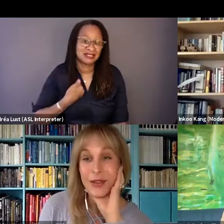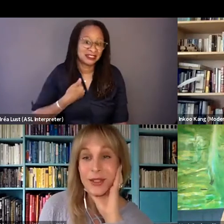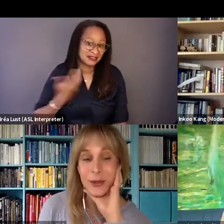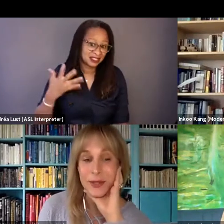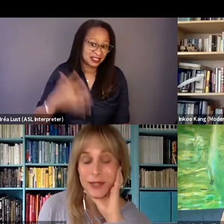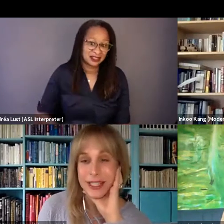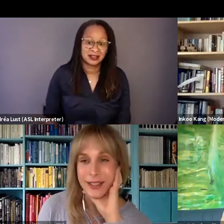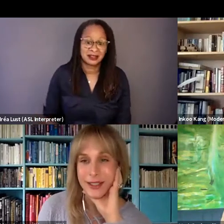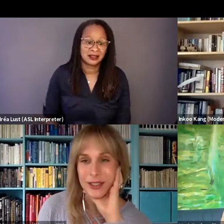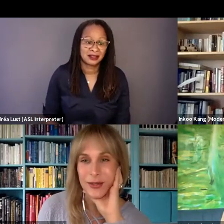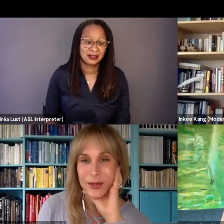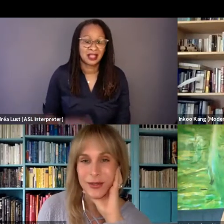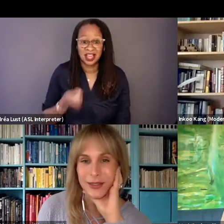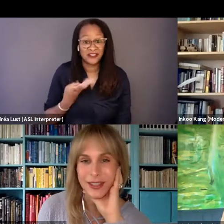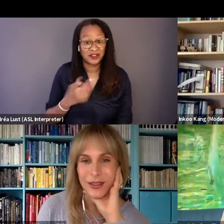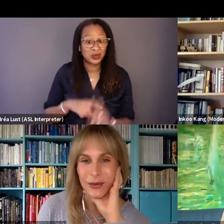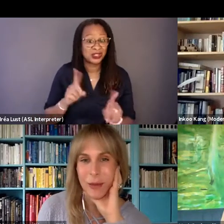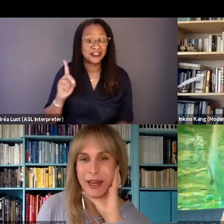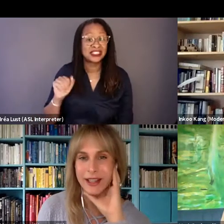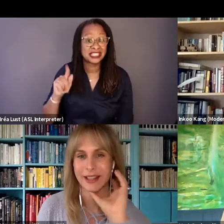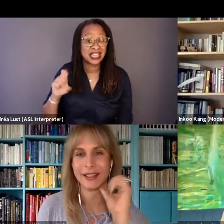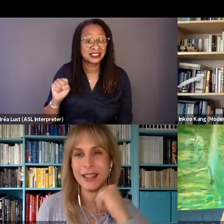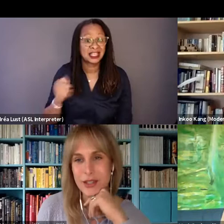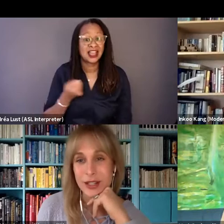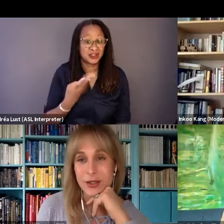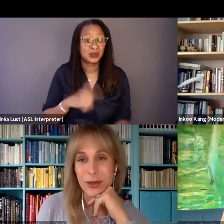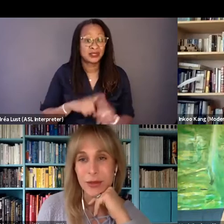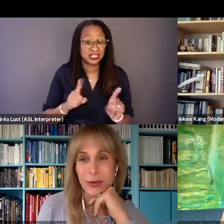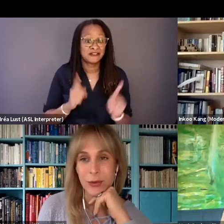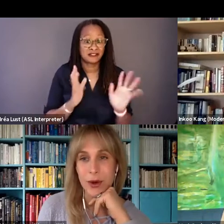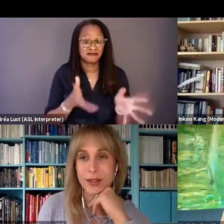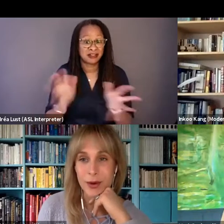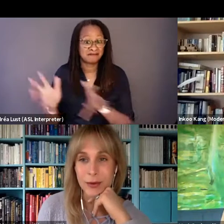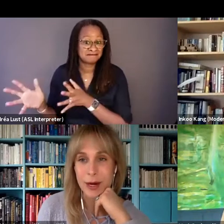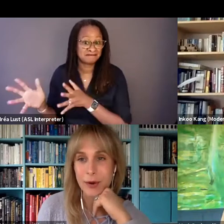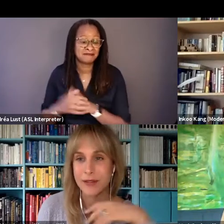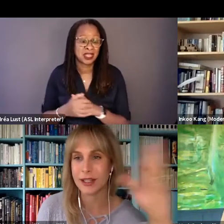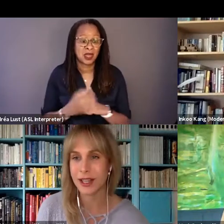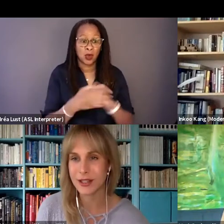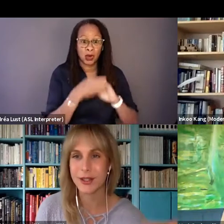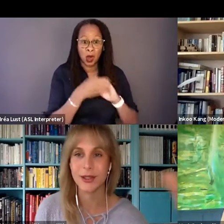And there's a few different Dales. There's a few different remaining Dales. One is owned by a private collector.